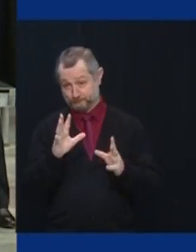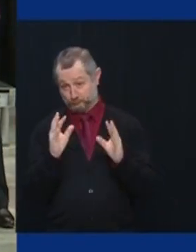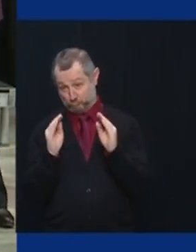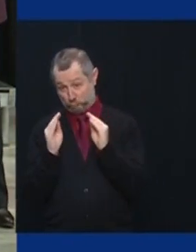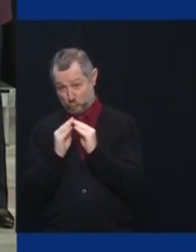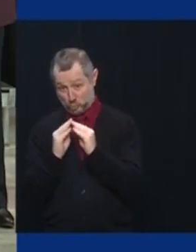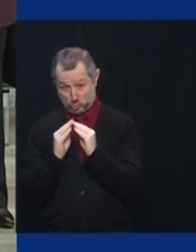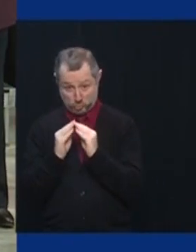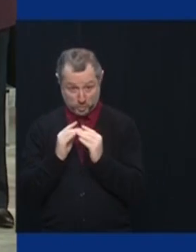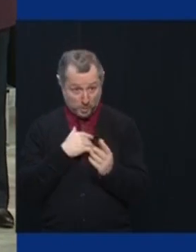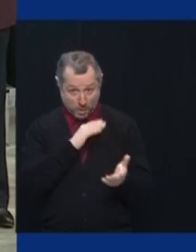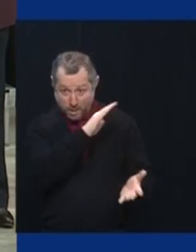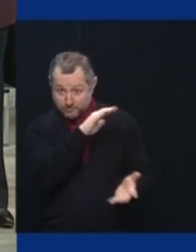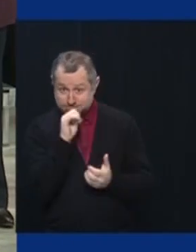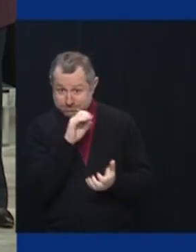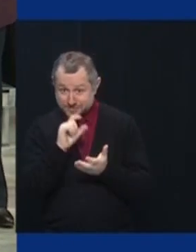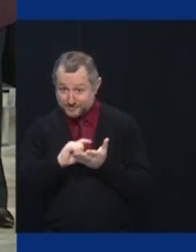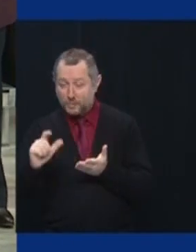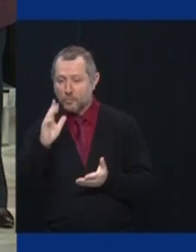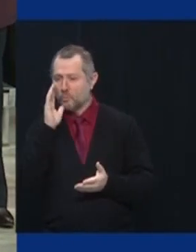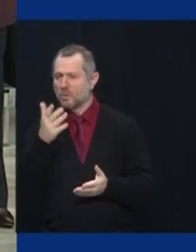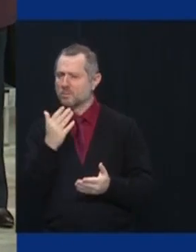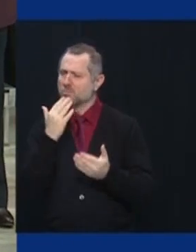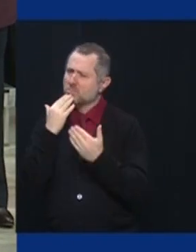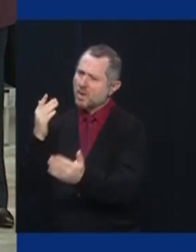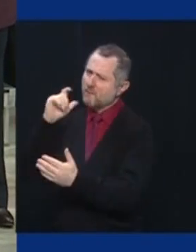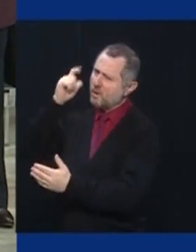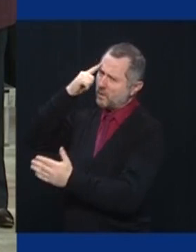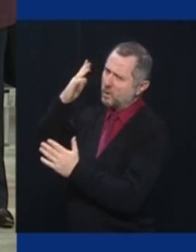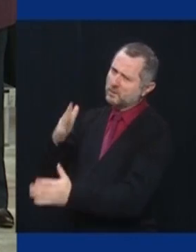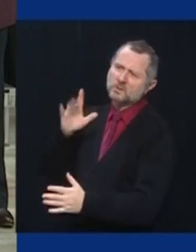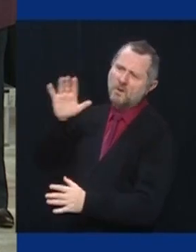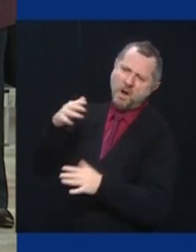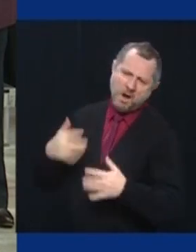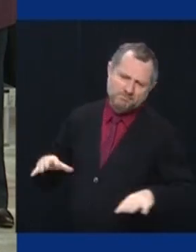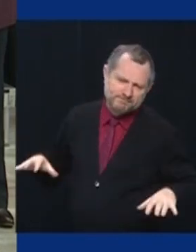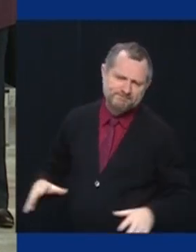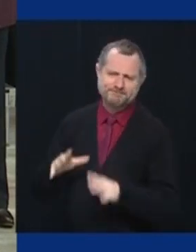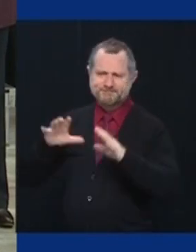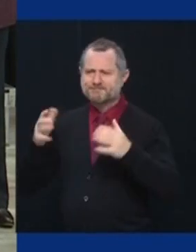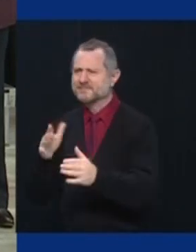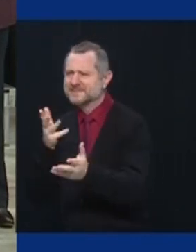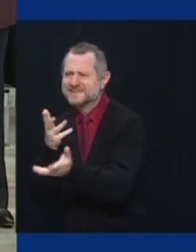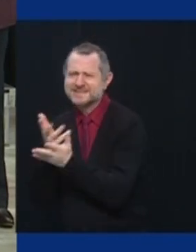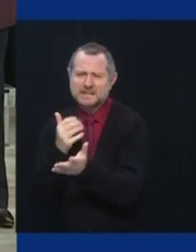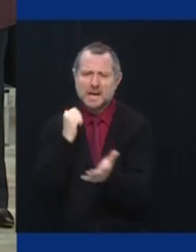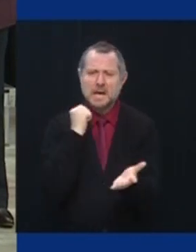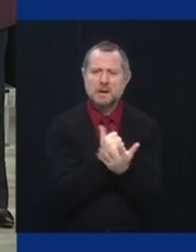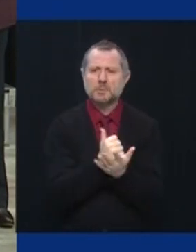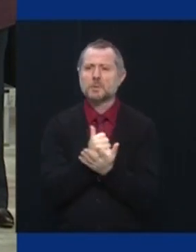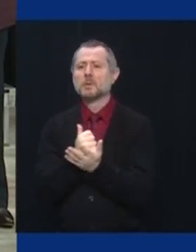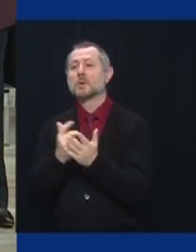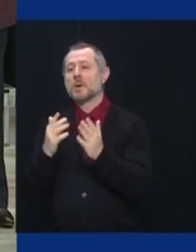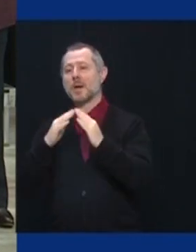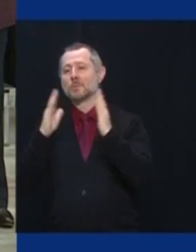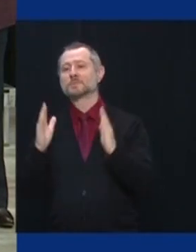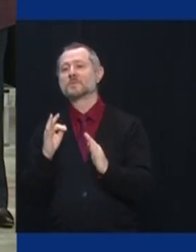TODAY'S ANNOUNCEMENT HELPS US DO JUST THAT. MORE VACCINES ARE ON THE WAY. AND AGAIN, WE WANT TO THANK THE